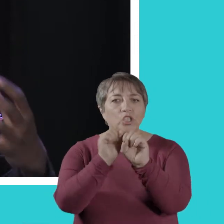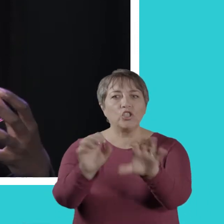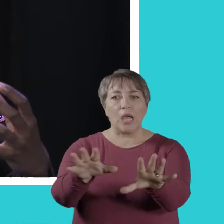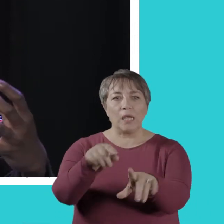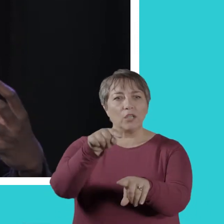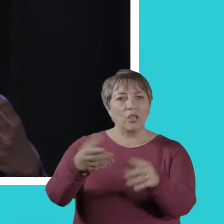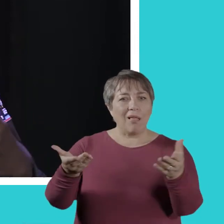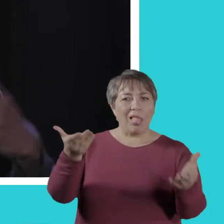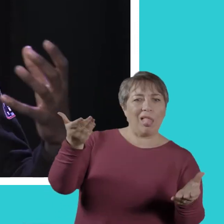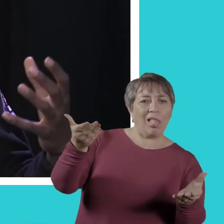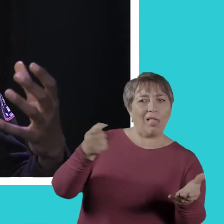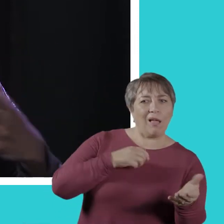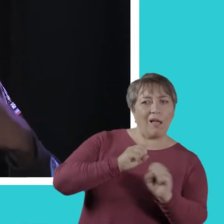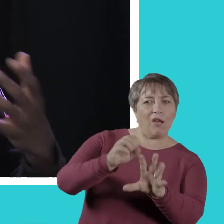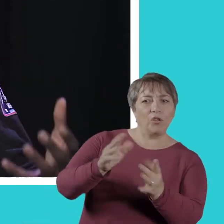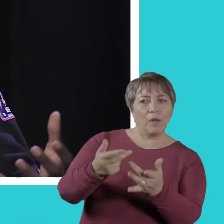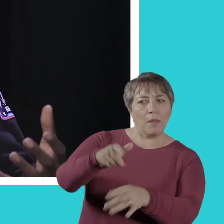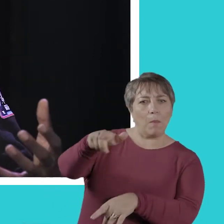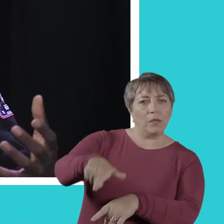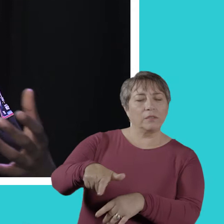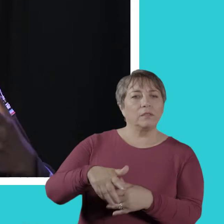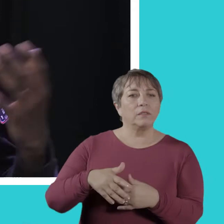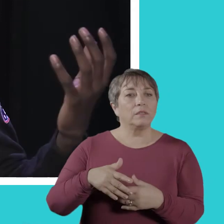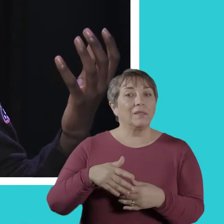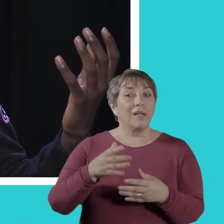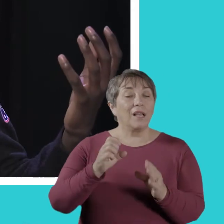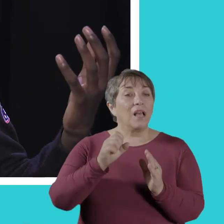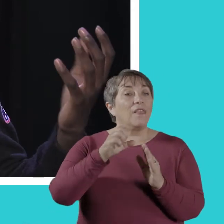due to this and if you look at the equality act 2010 there's nine protected characteristics and